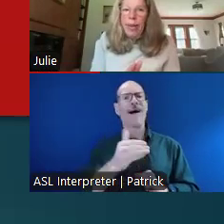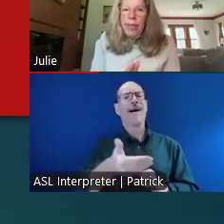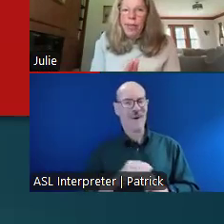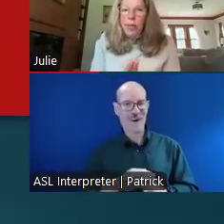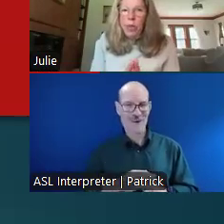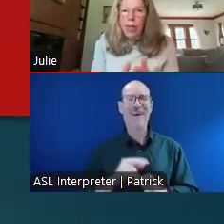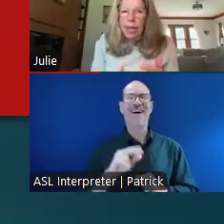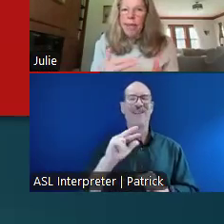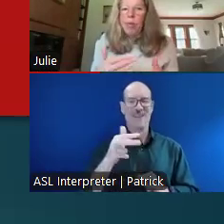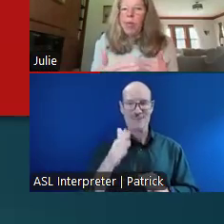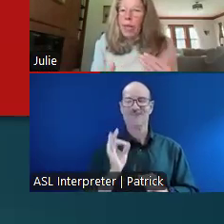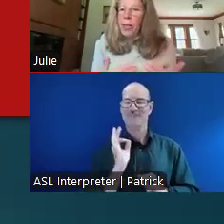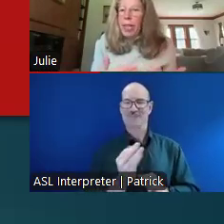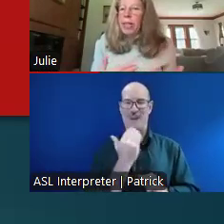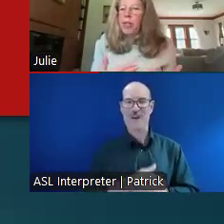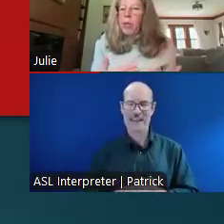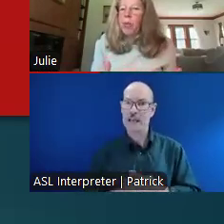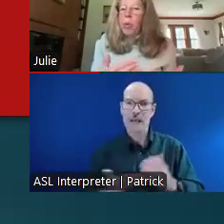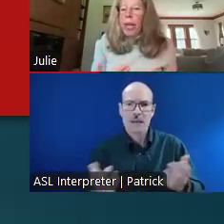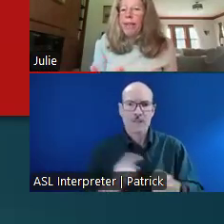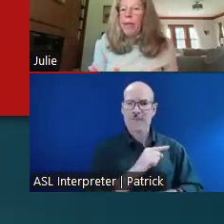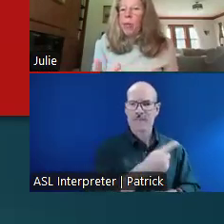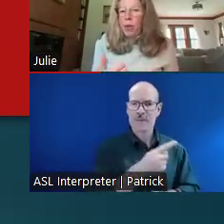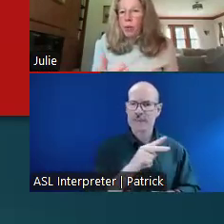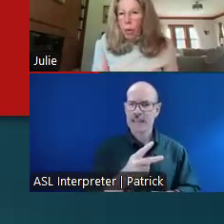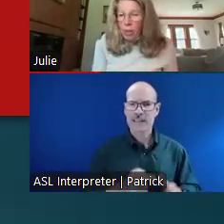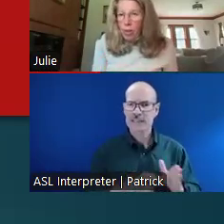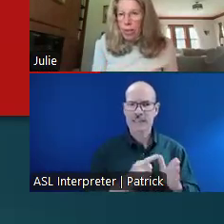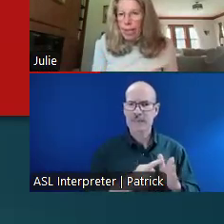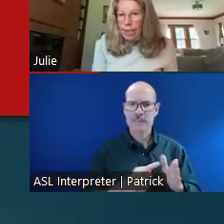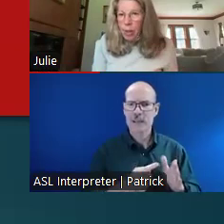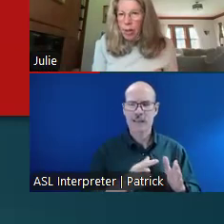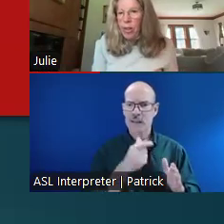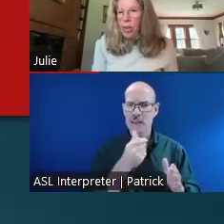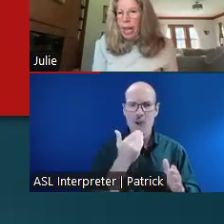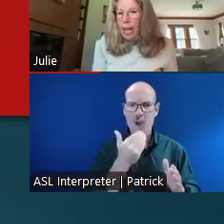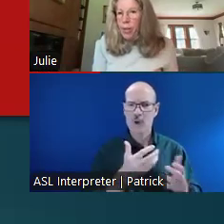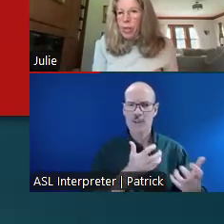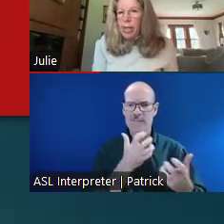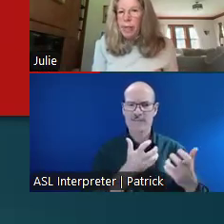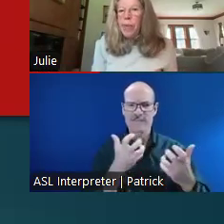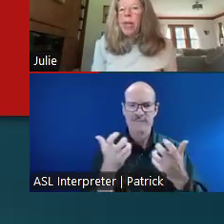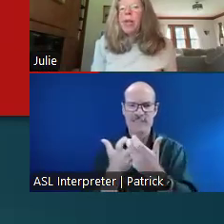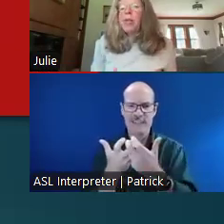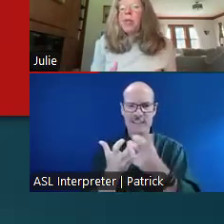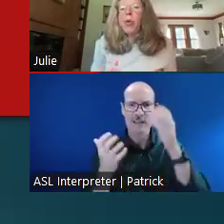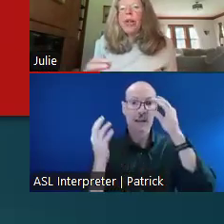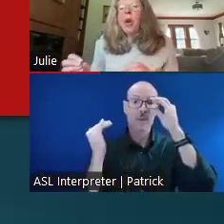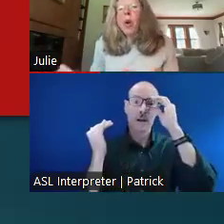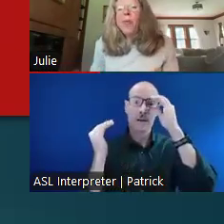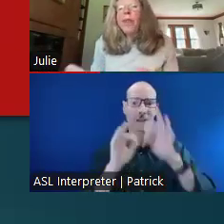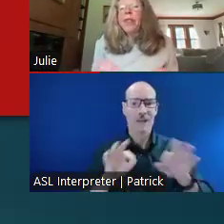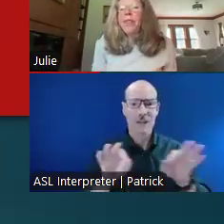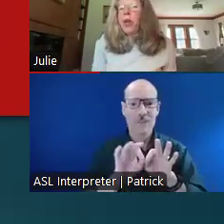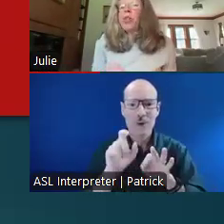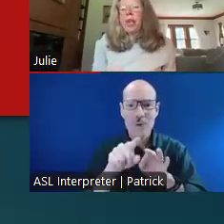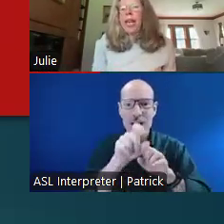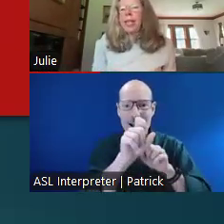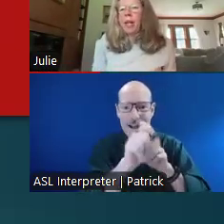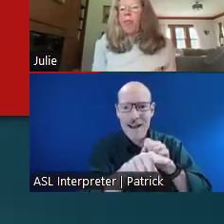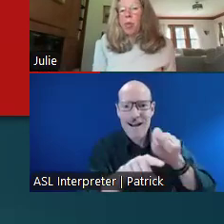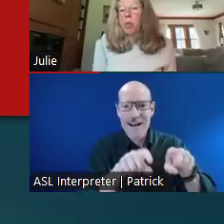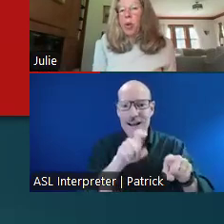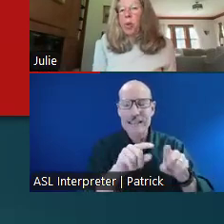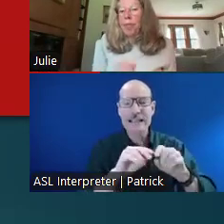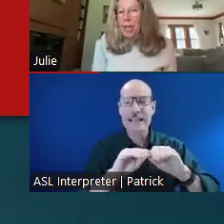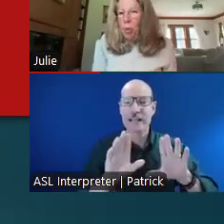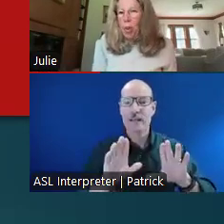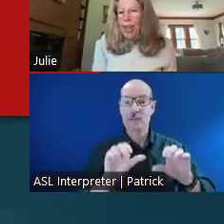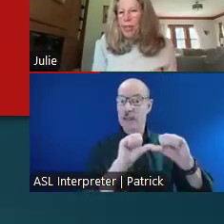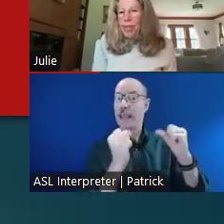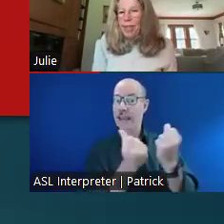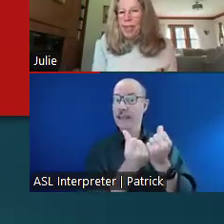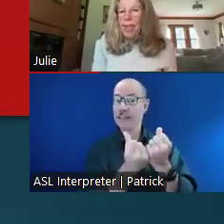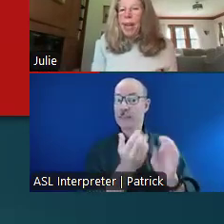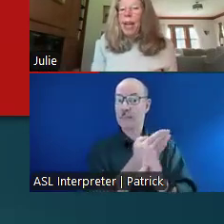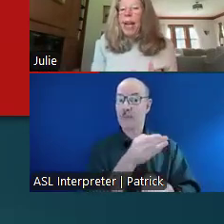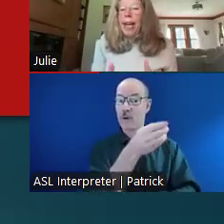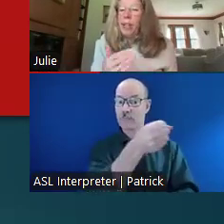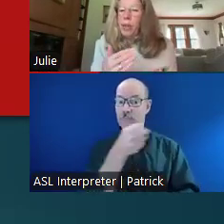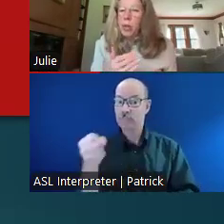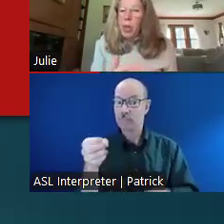But my key point is, to get them to really think through more carefully what questions they need to ask of the agency so that hopefully the first aide that comes to the home can work out.